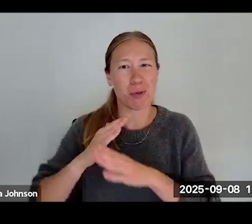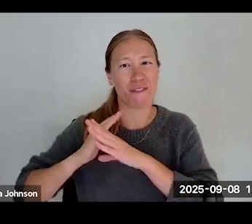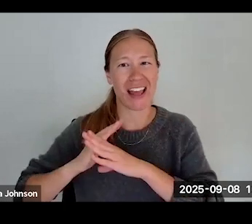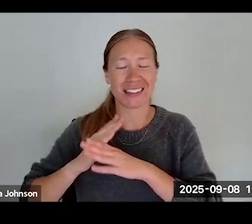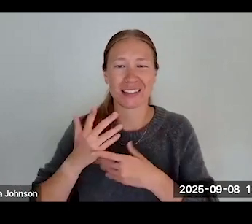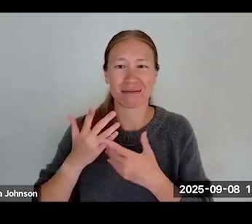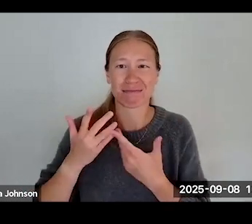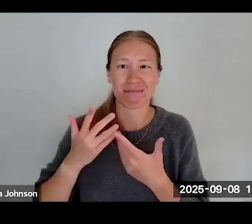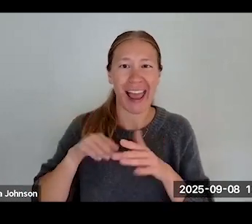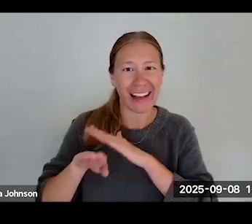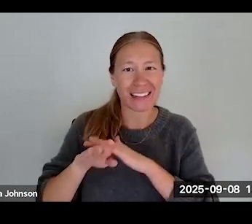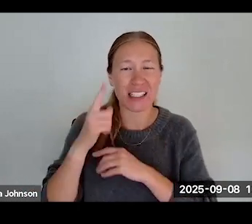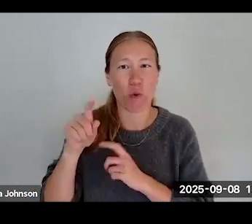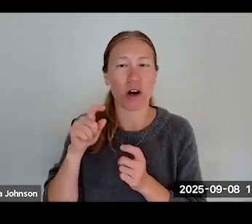So we always need to be cognizant of that.